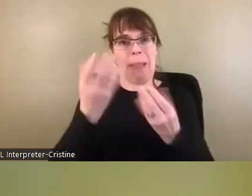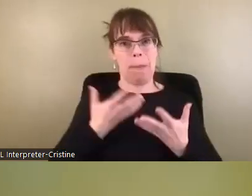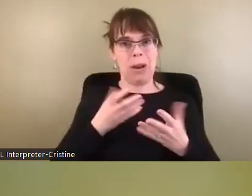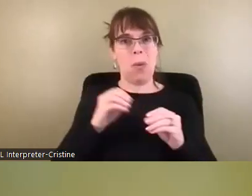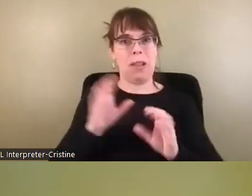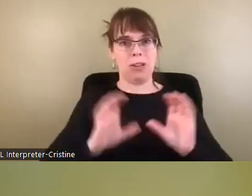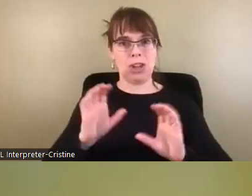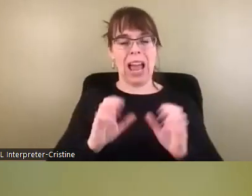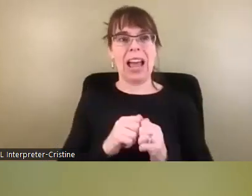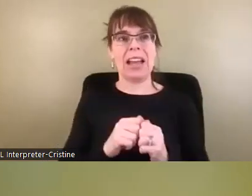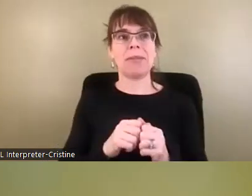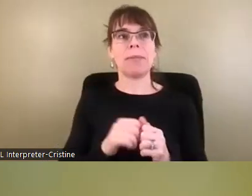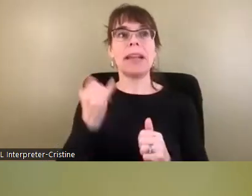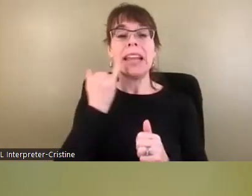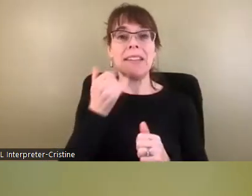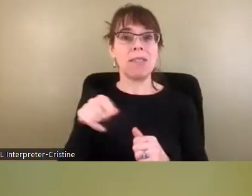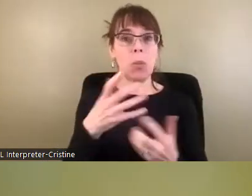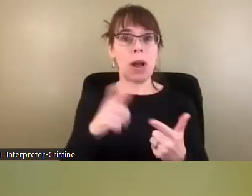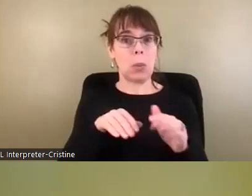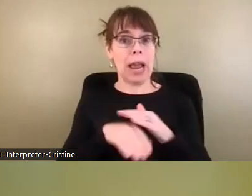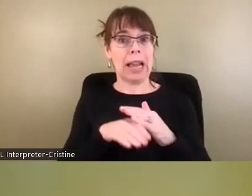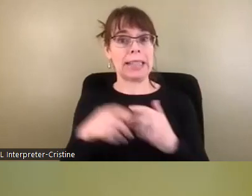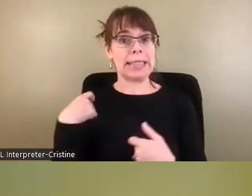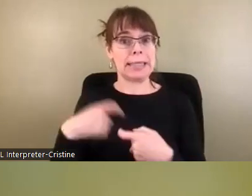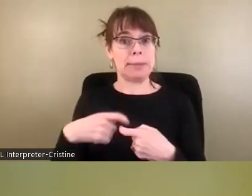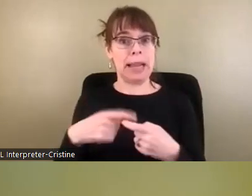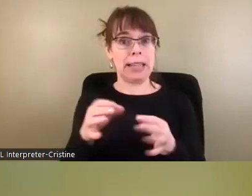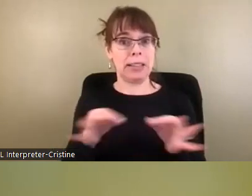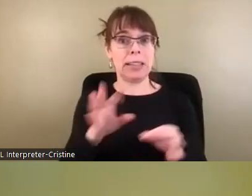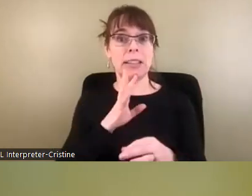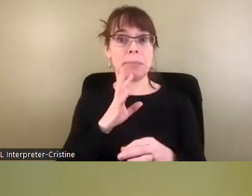If you would like to access the Spanish language channel, you can click on the globe